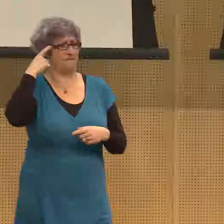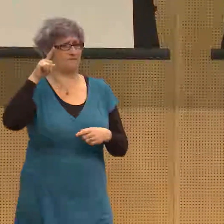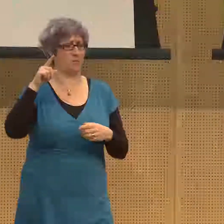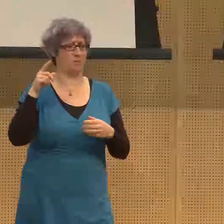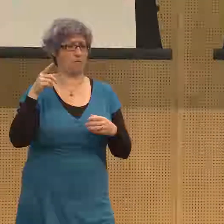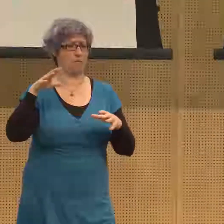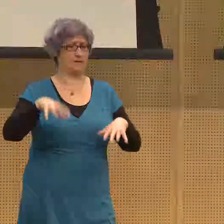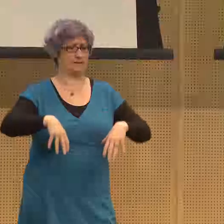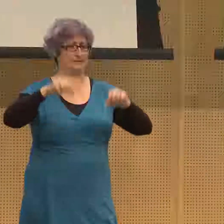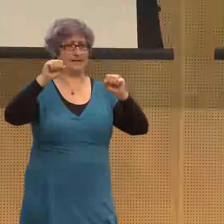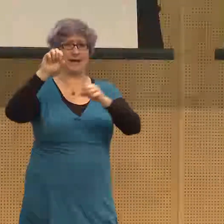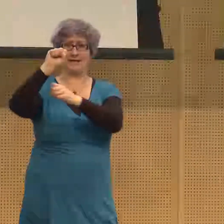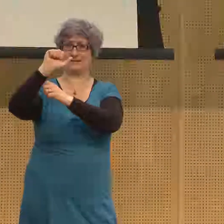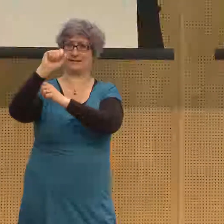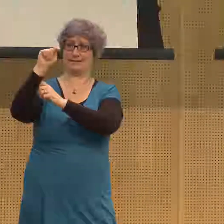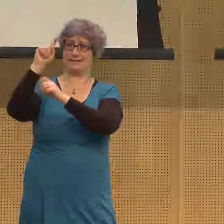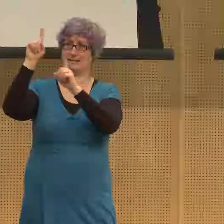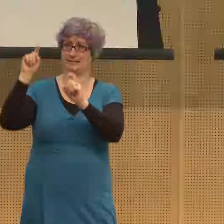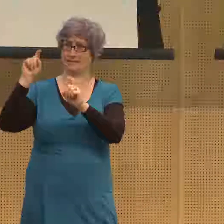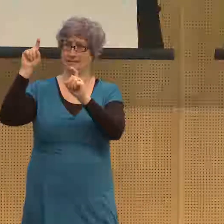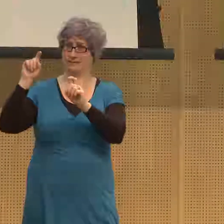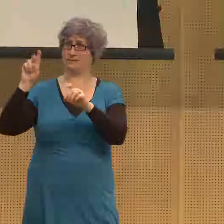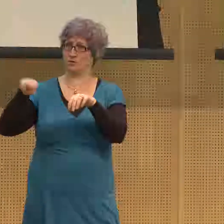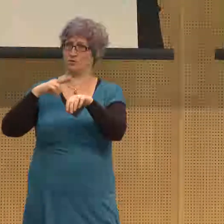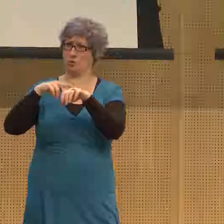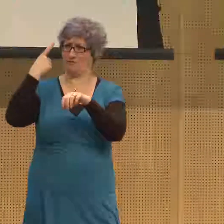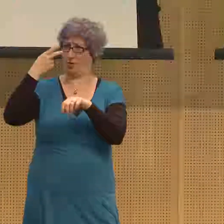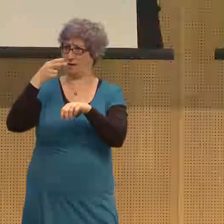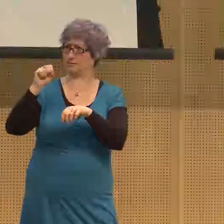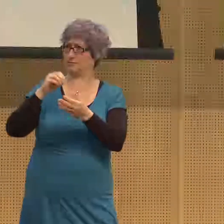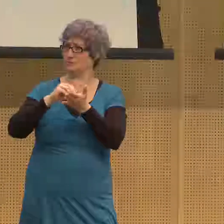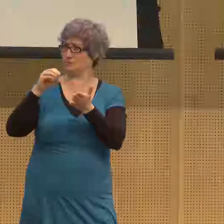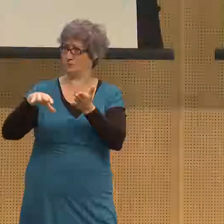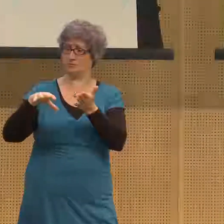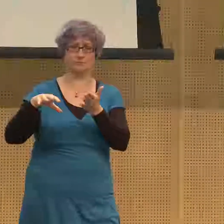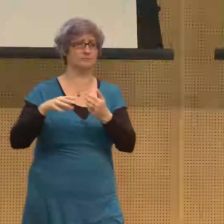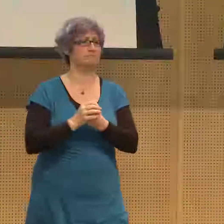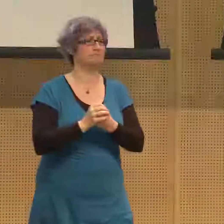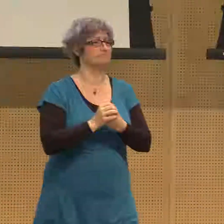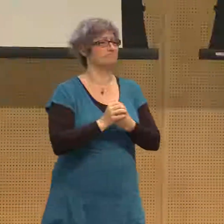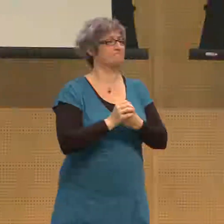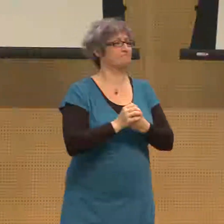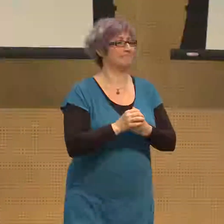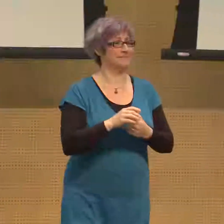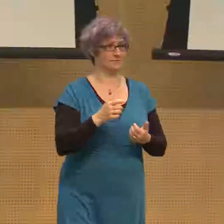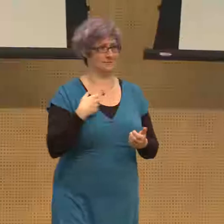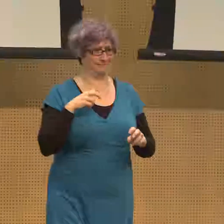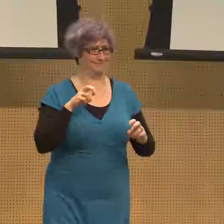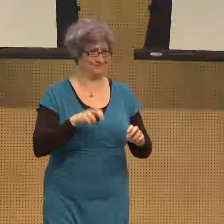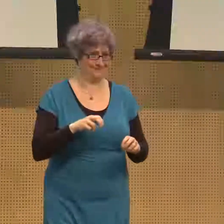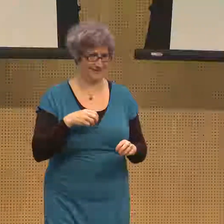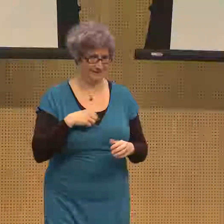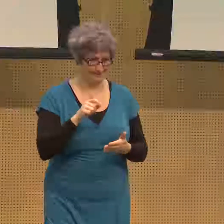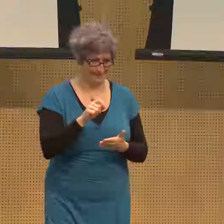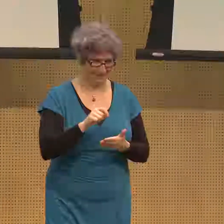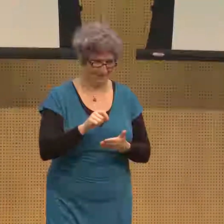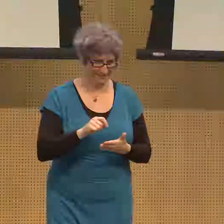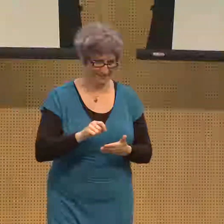my school asked for volunteers to take the SAT, which is typically taken by high-school students.